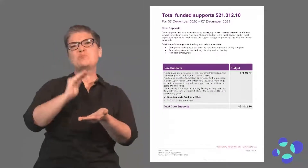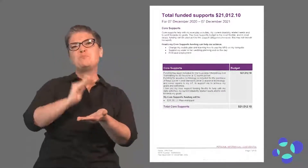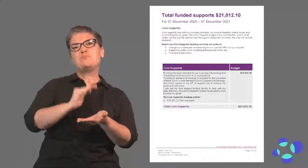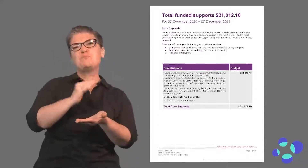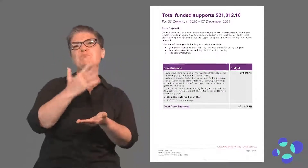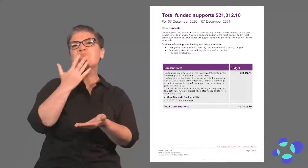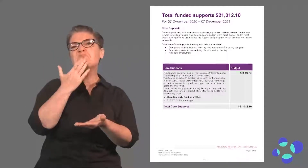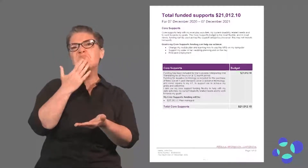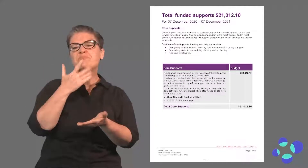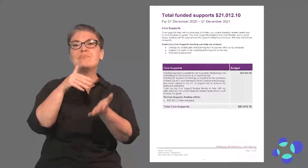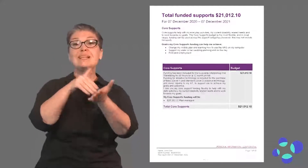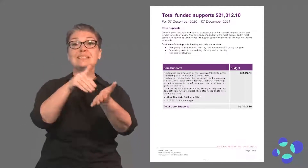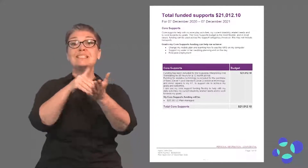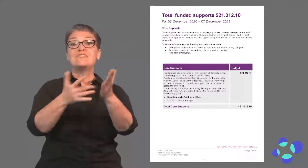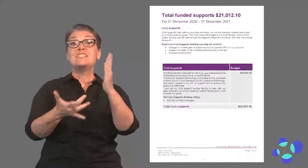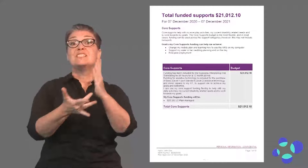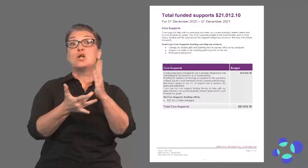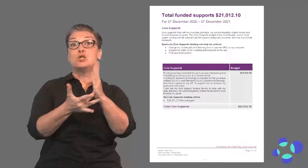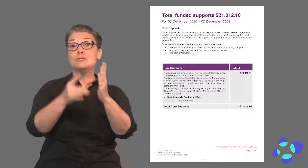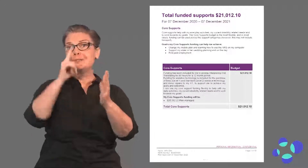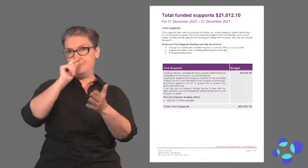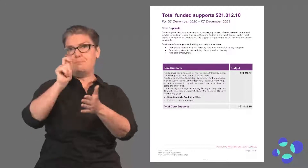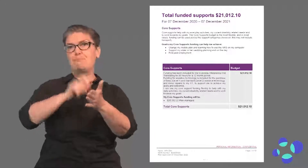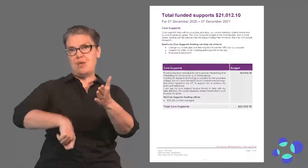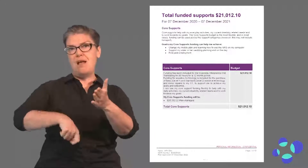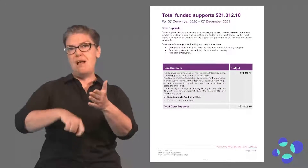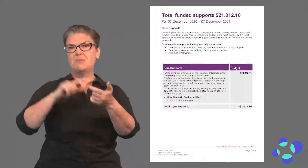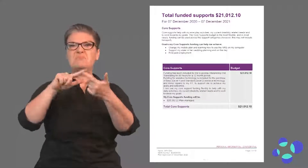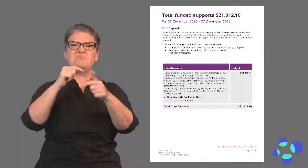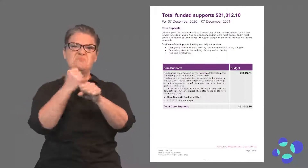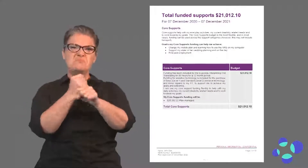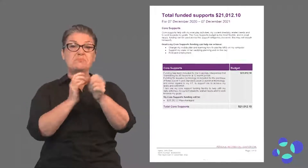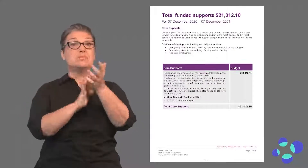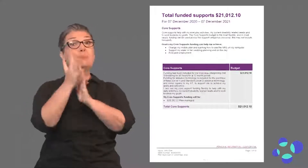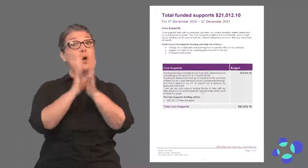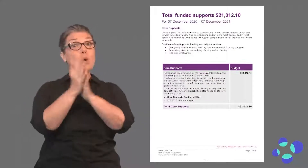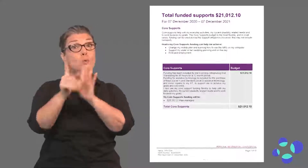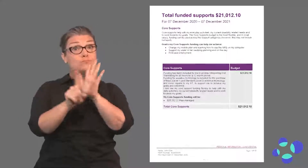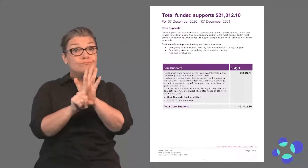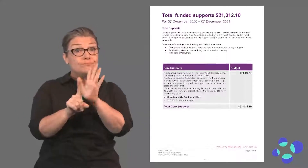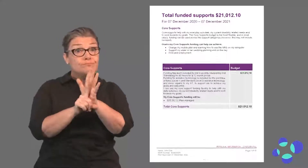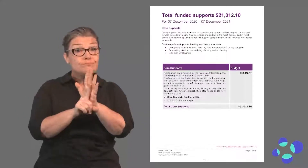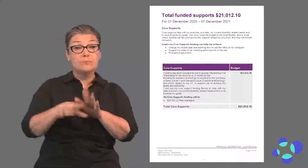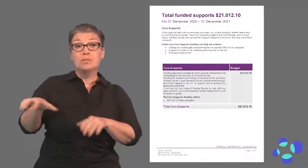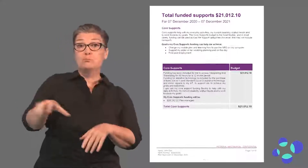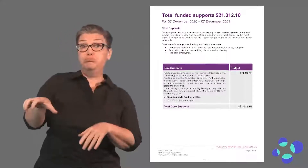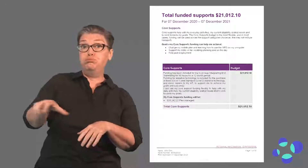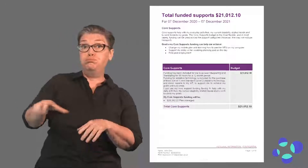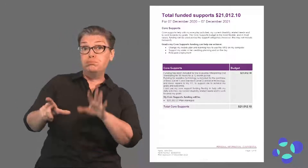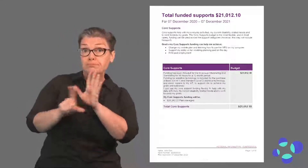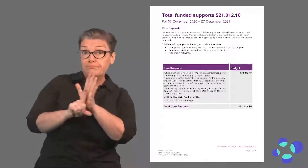Thirdly, low risk assistive technology can be purchased. For example, smoke alarms,